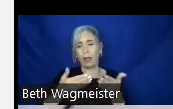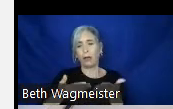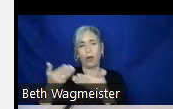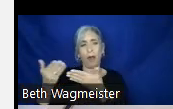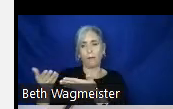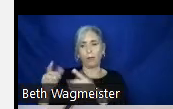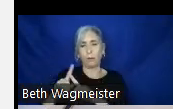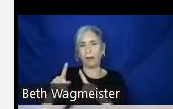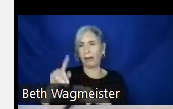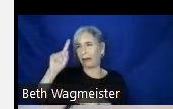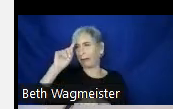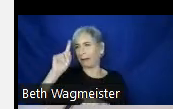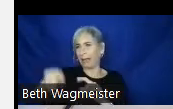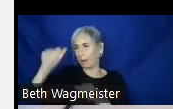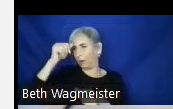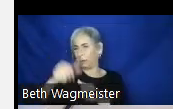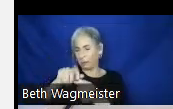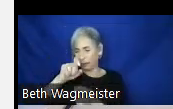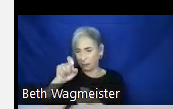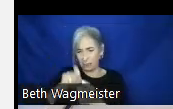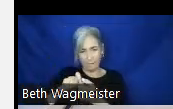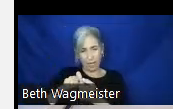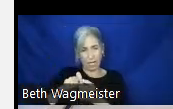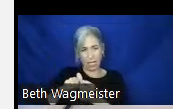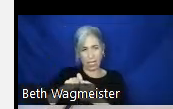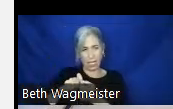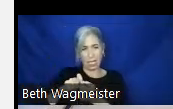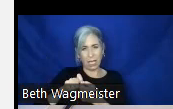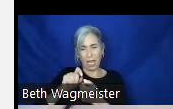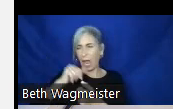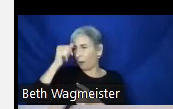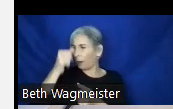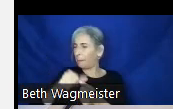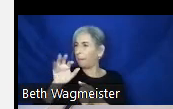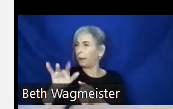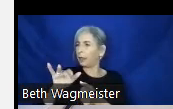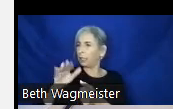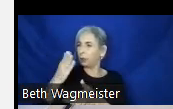But I can't remember the exact specifics. I remember there was some of it in the European